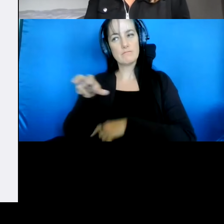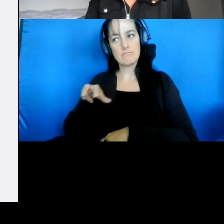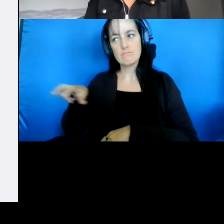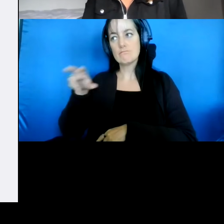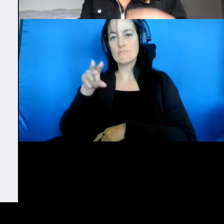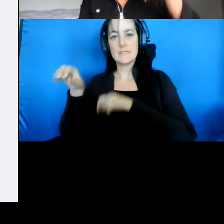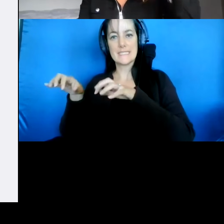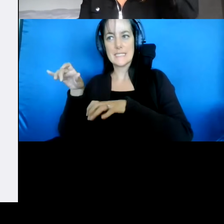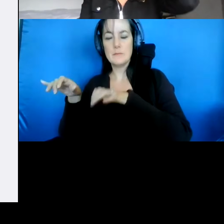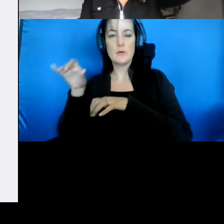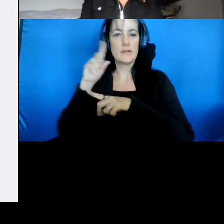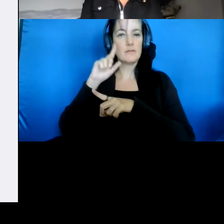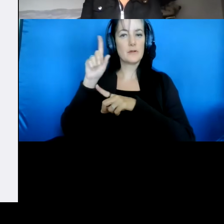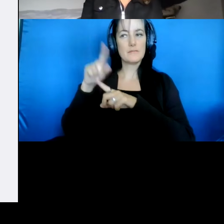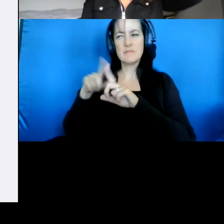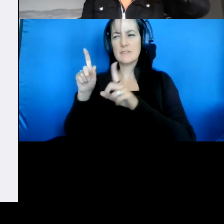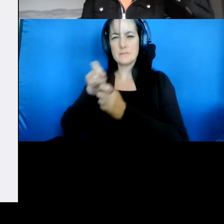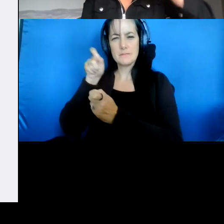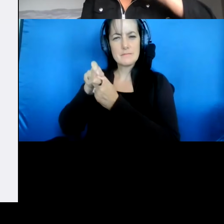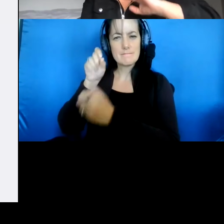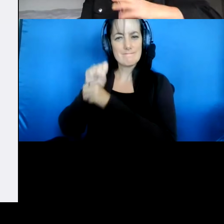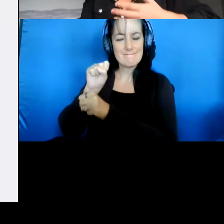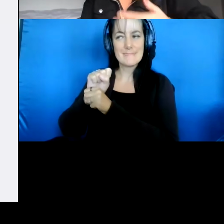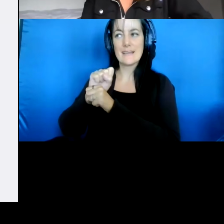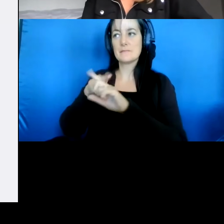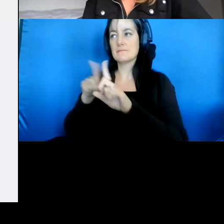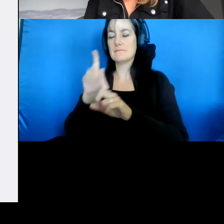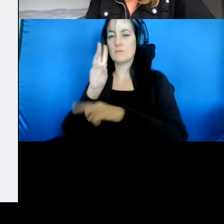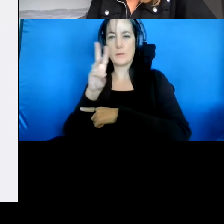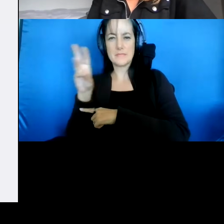websites, and they might use it depending on whether or not they are typing something